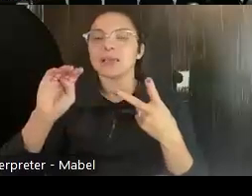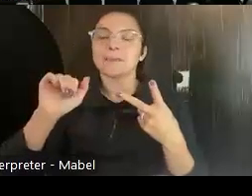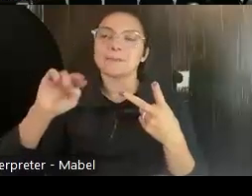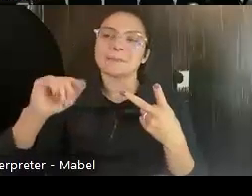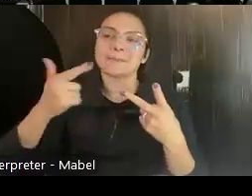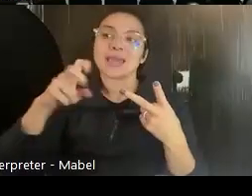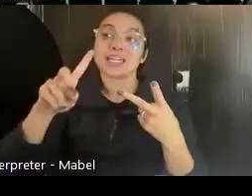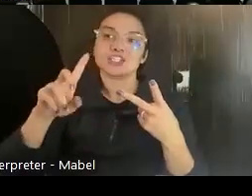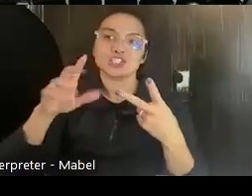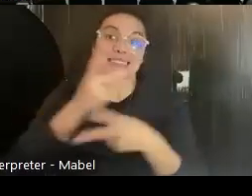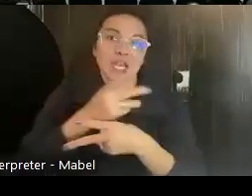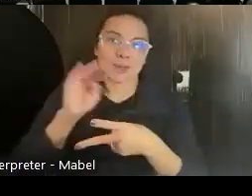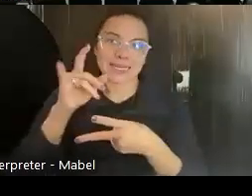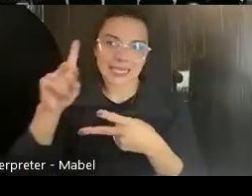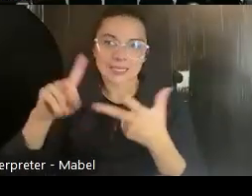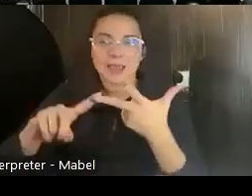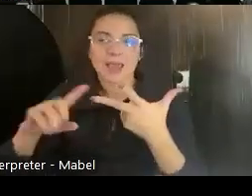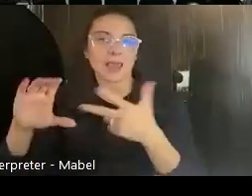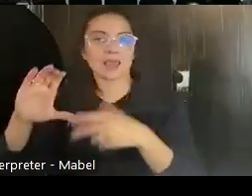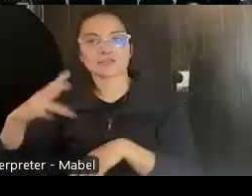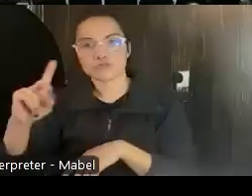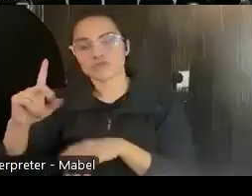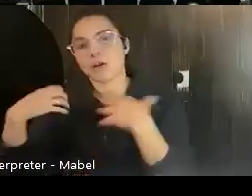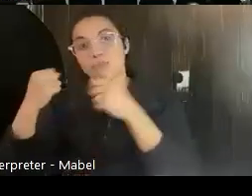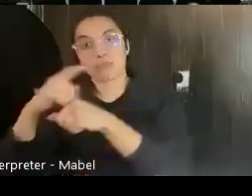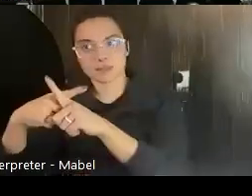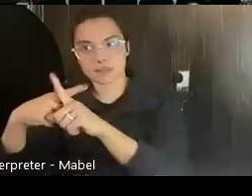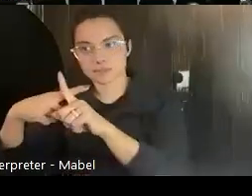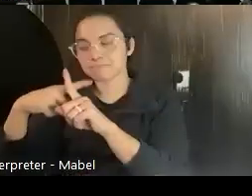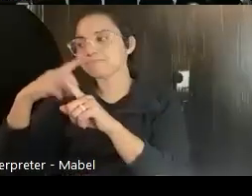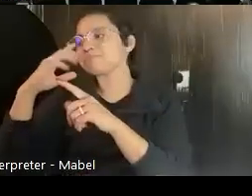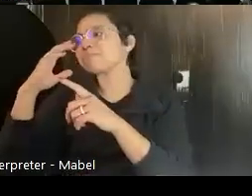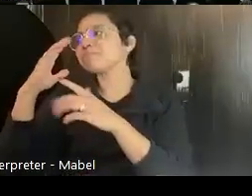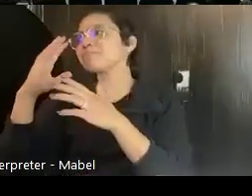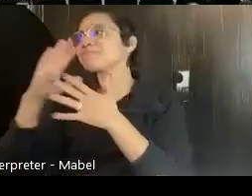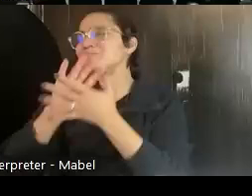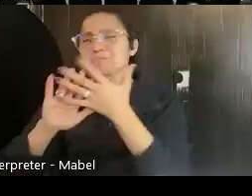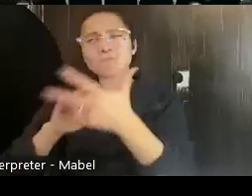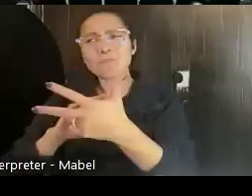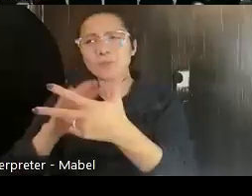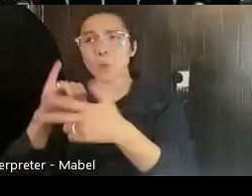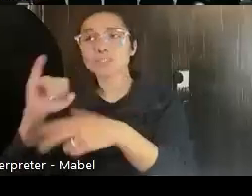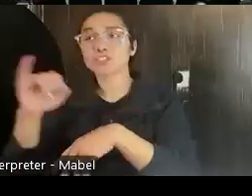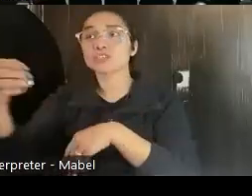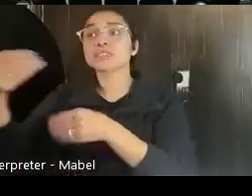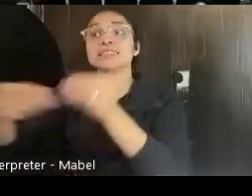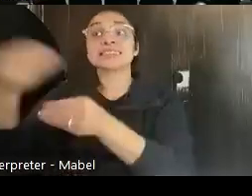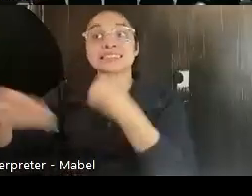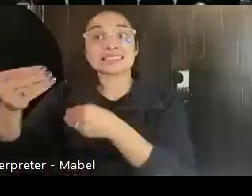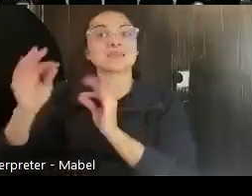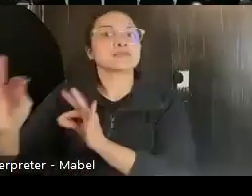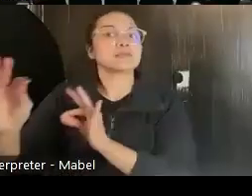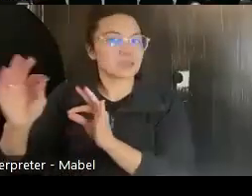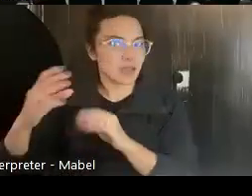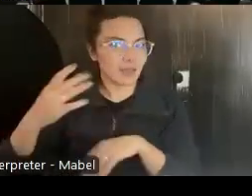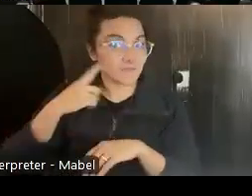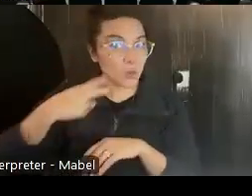um Child Health Plus so because we have that ex enhanced rate um which enables us to cover those